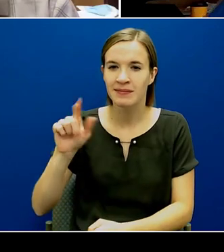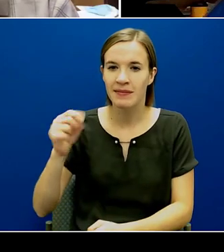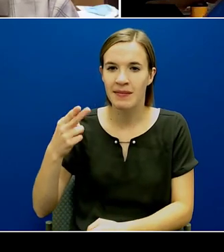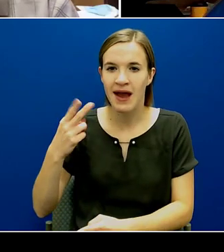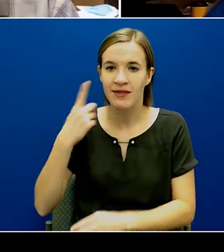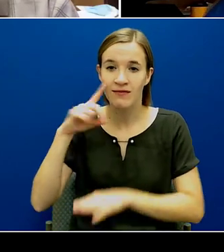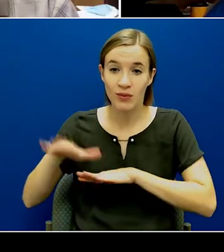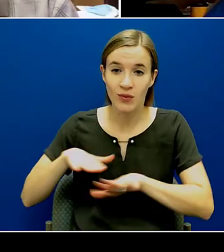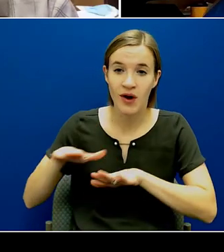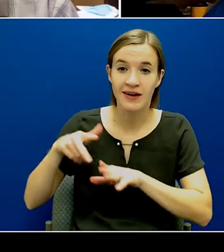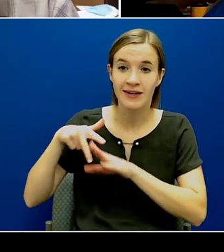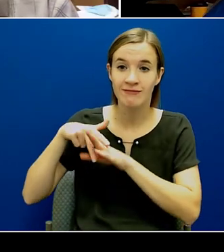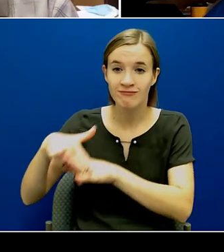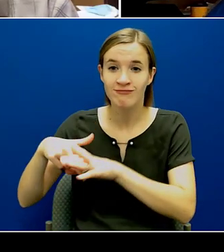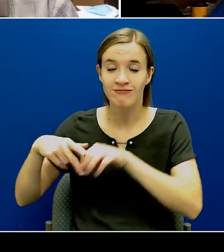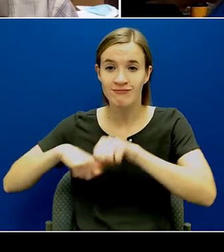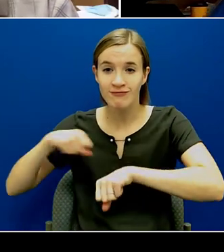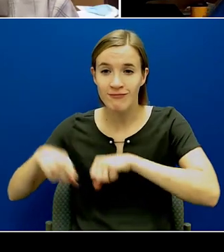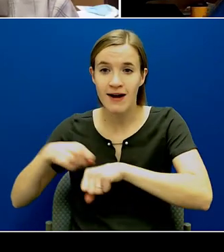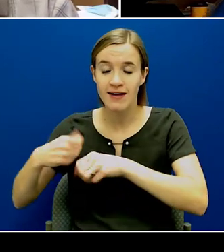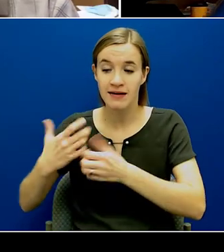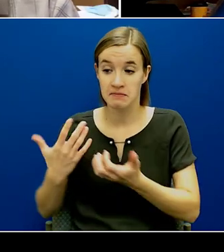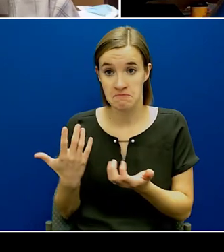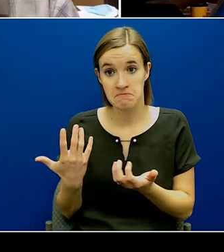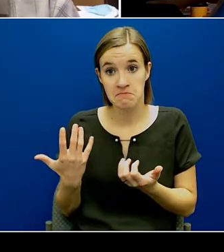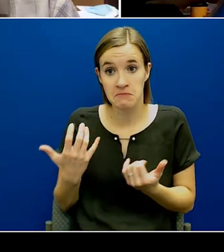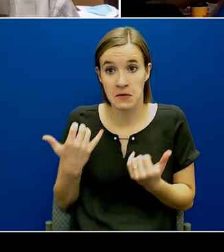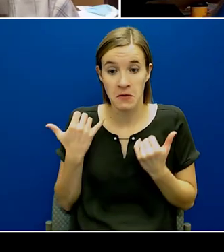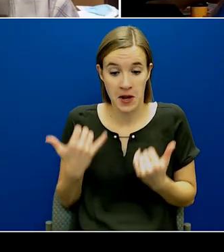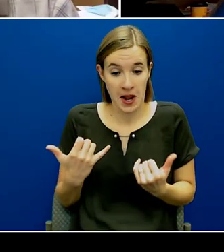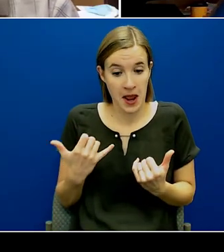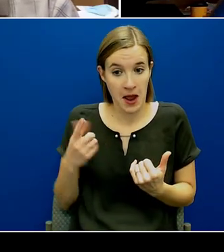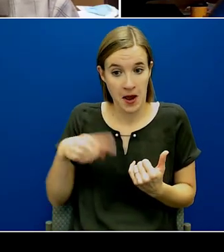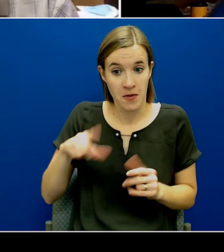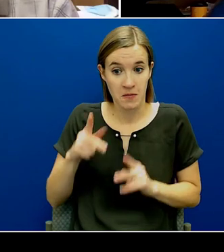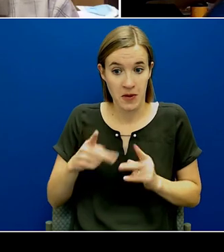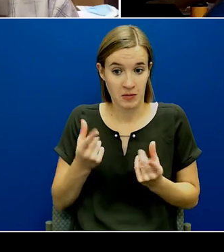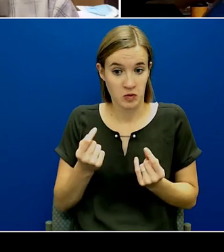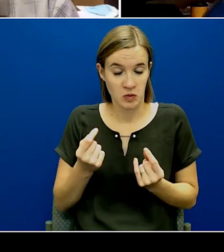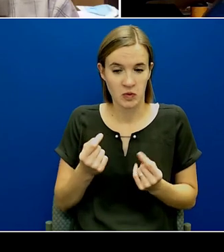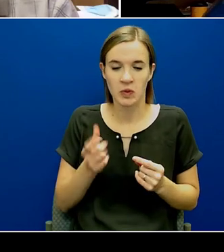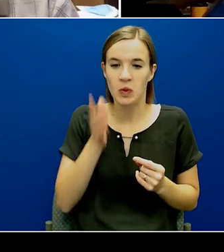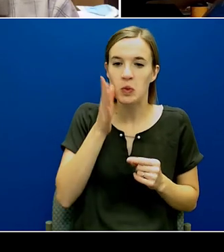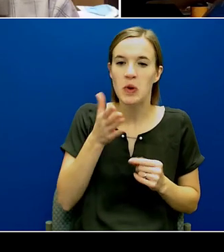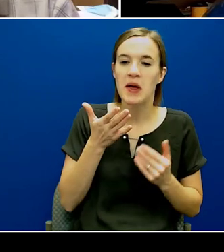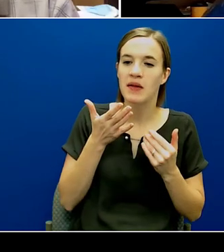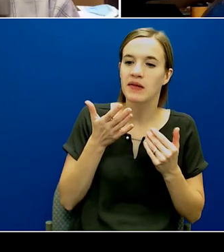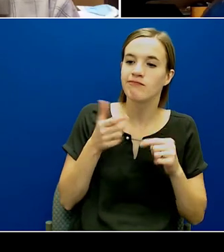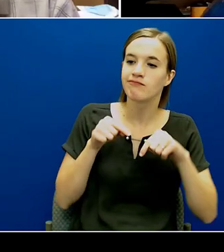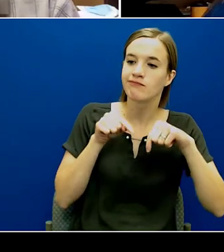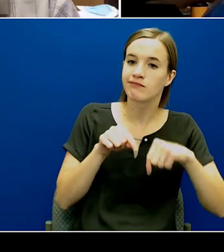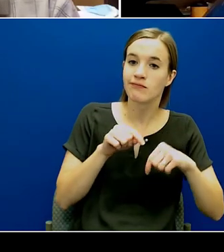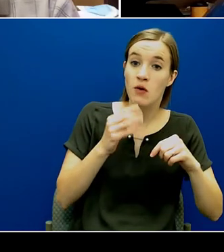the way, or, you know, maybe they ride their bike to work, and then take the bus home and,